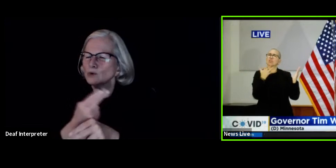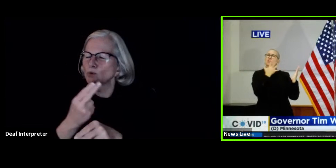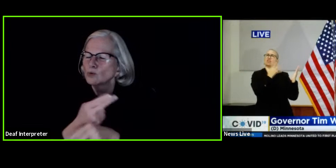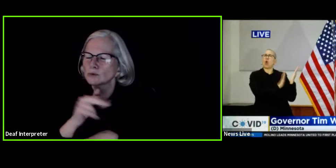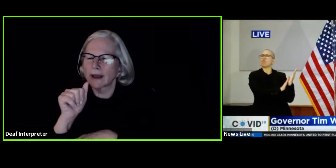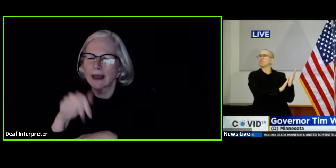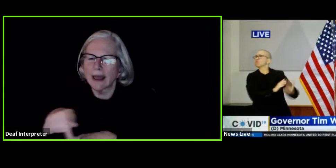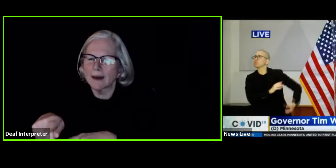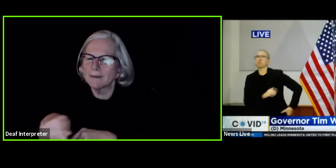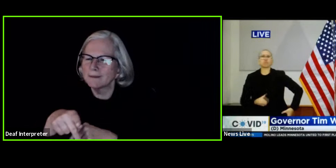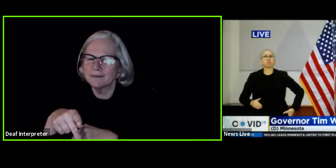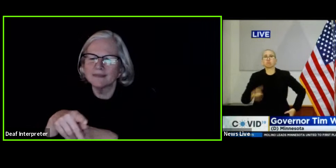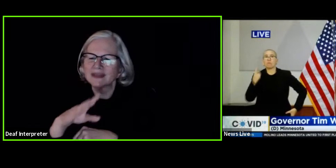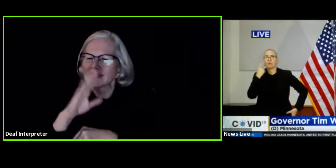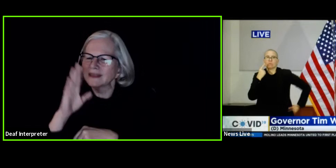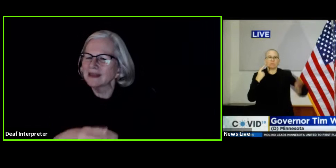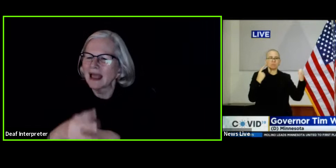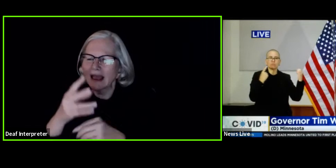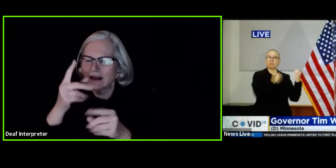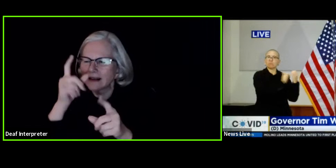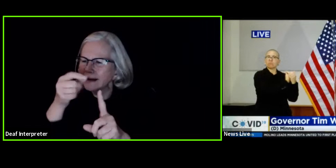BUT IF IT DOES HAPPEN, THIS IS YOUR OPPORTUNITY TO BE A GOOD